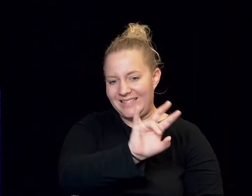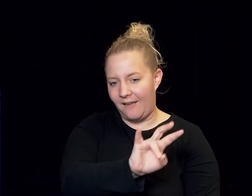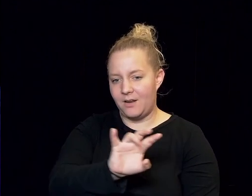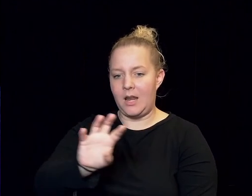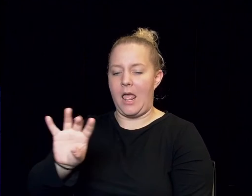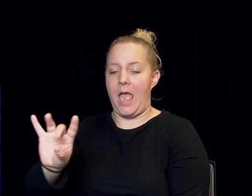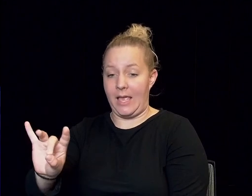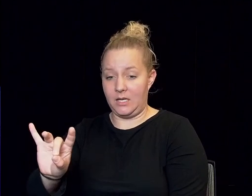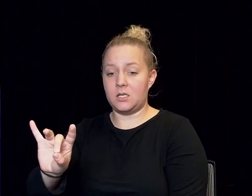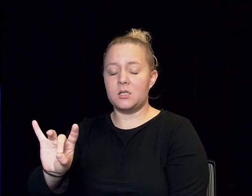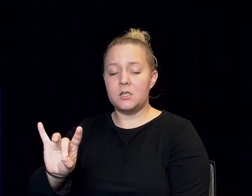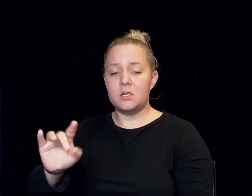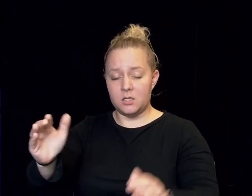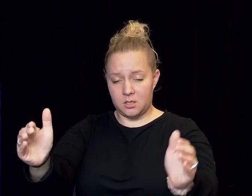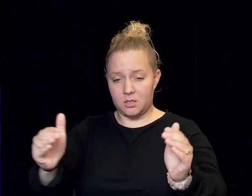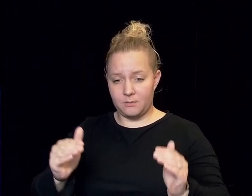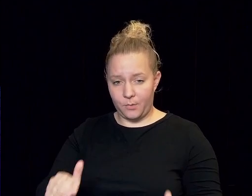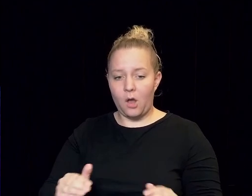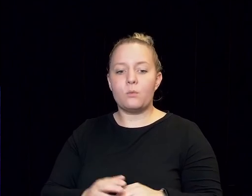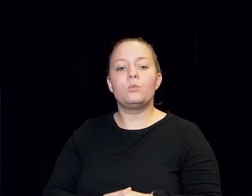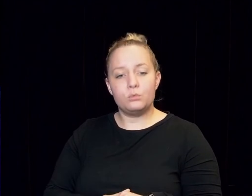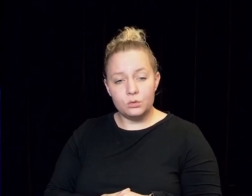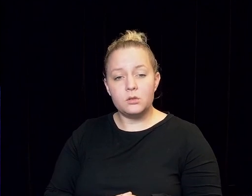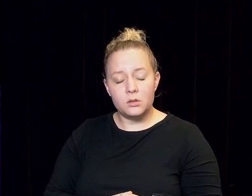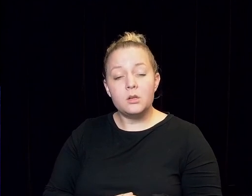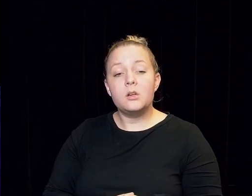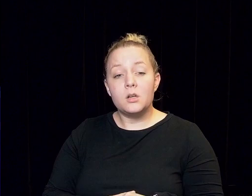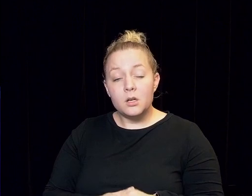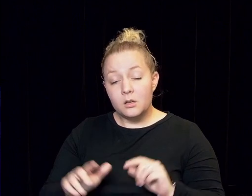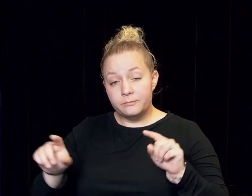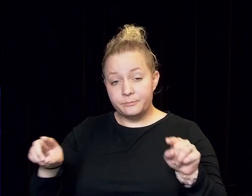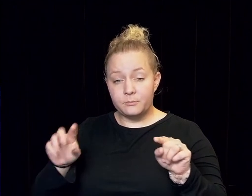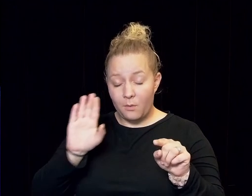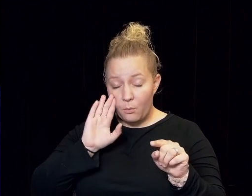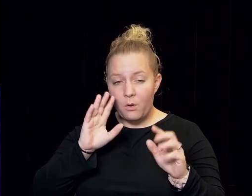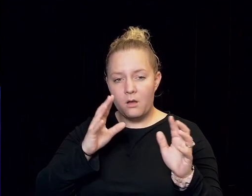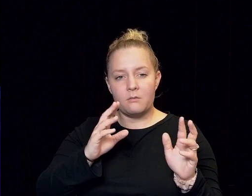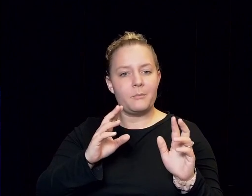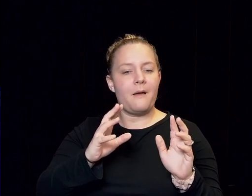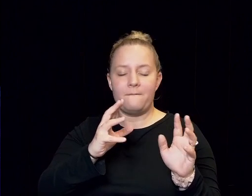Let's look down below at those two. I'm going to quickly work those to make sure that you have your